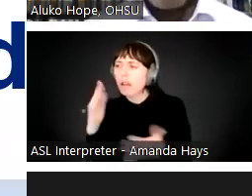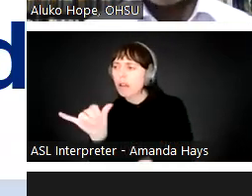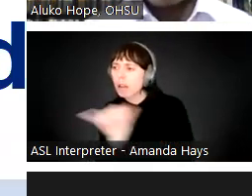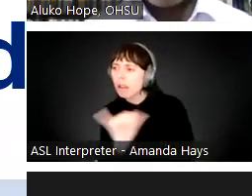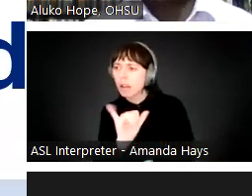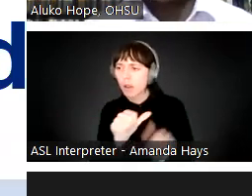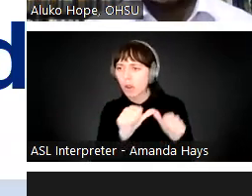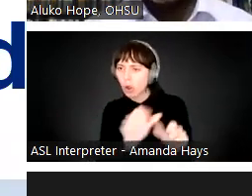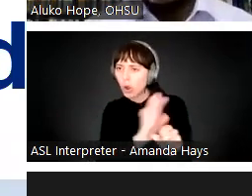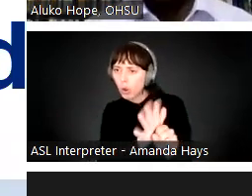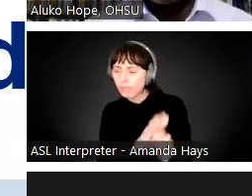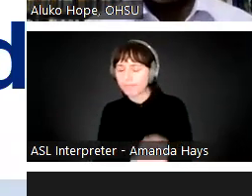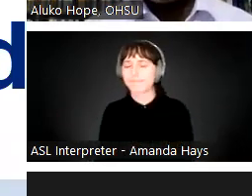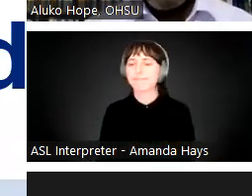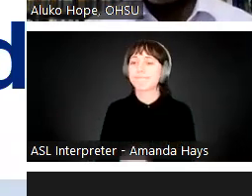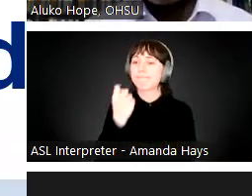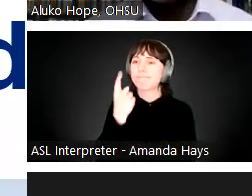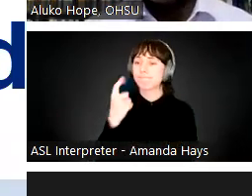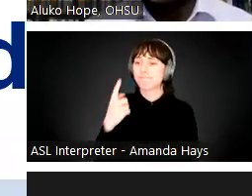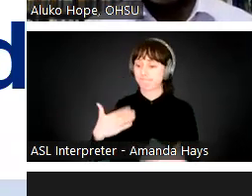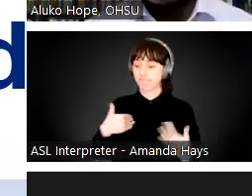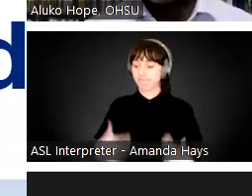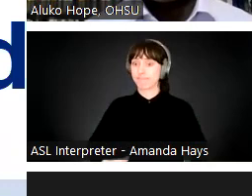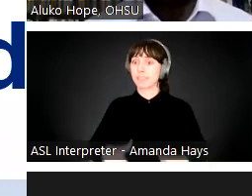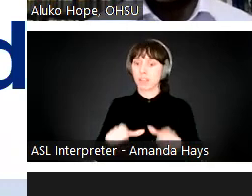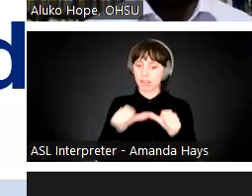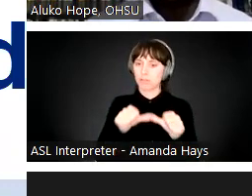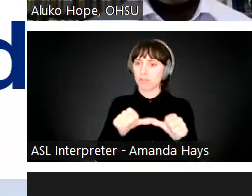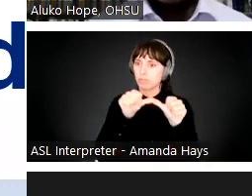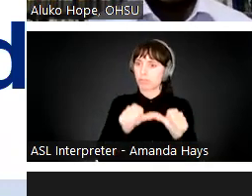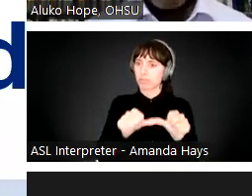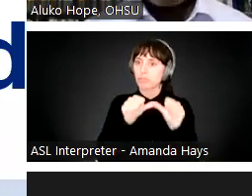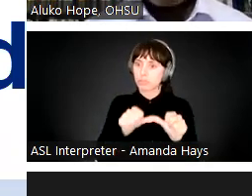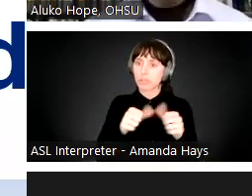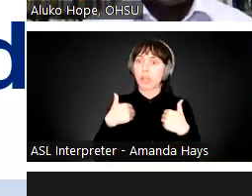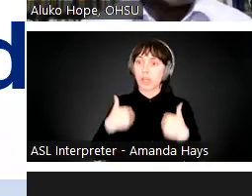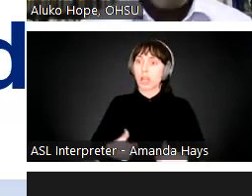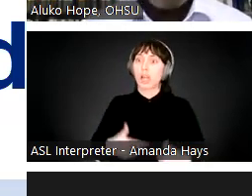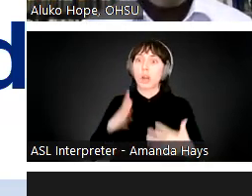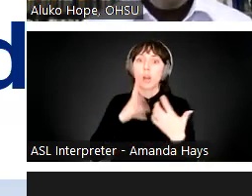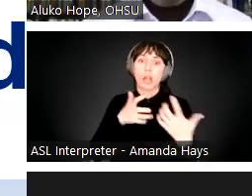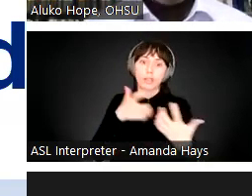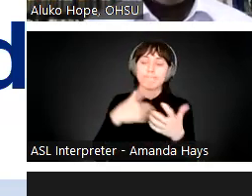have chronic symptoms, your body adapts to those symptoms. So, if you're very